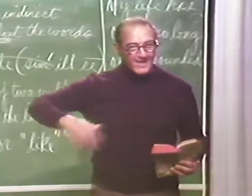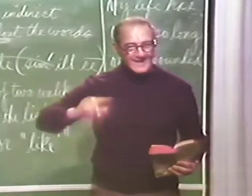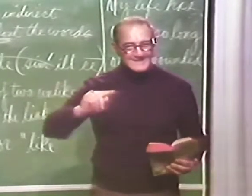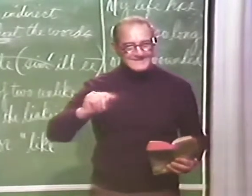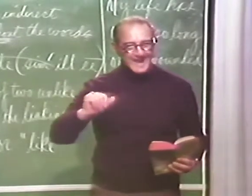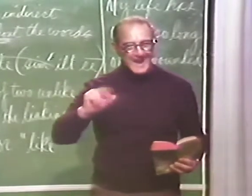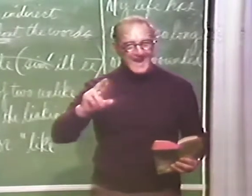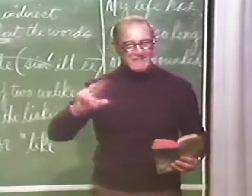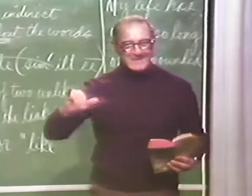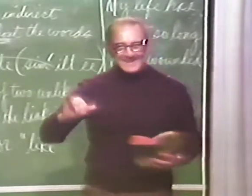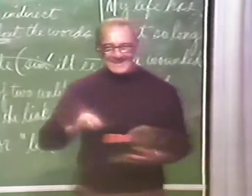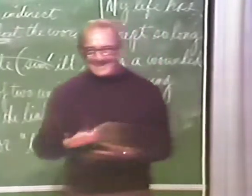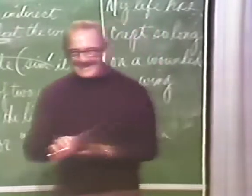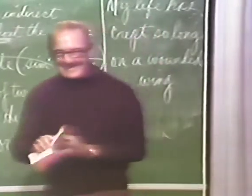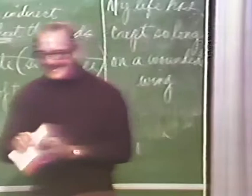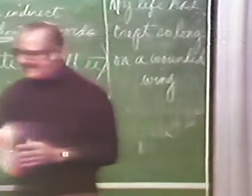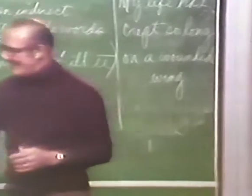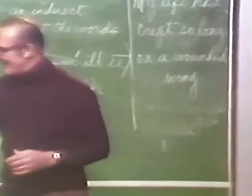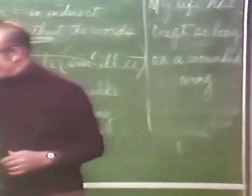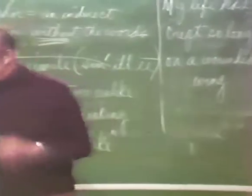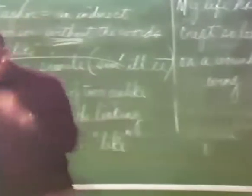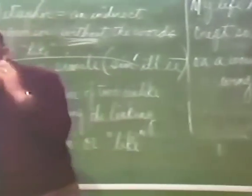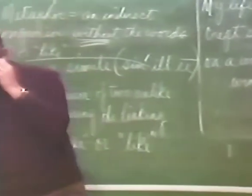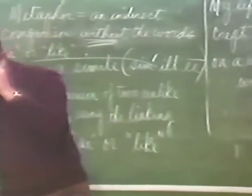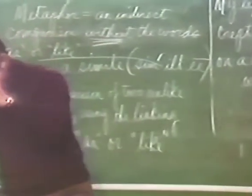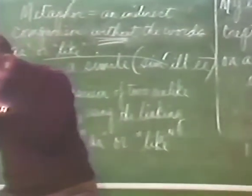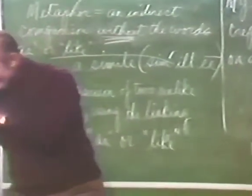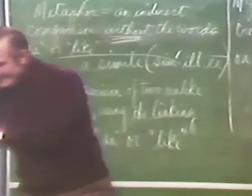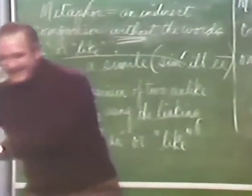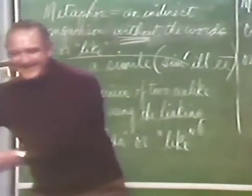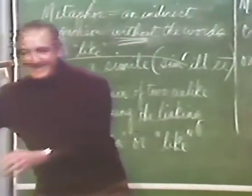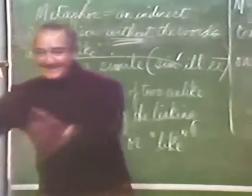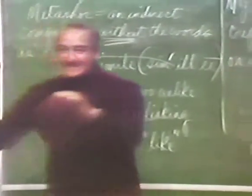YOU WILL FOREVER...TARRY."